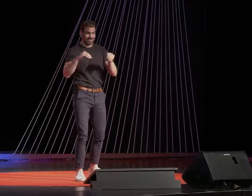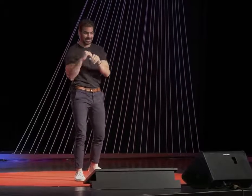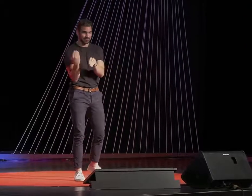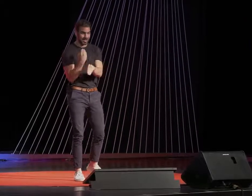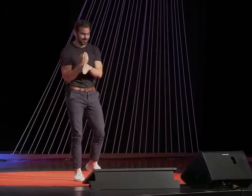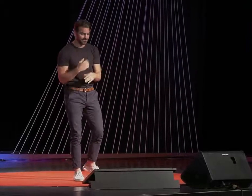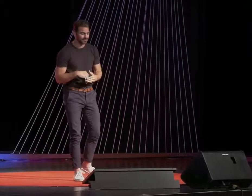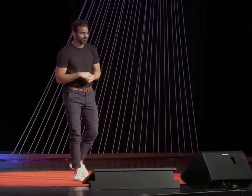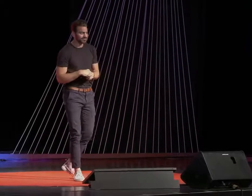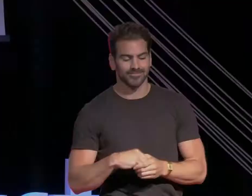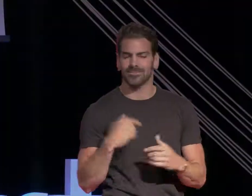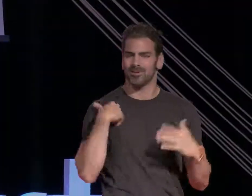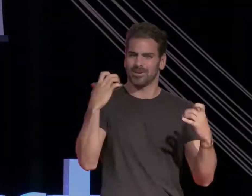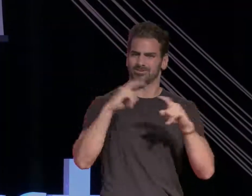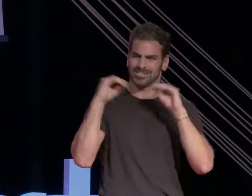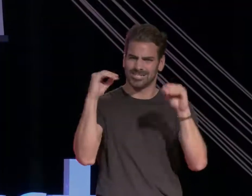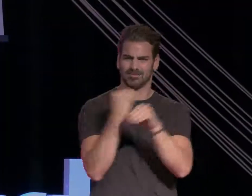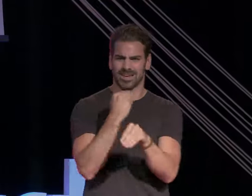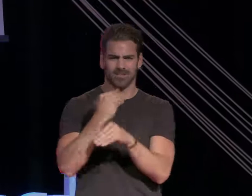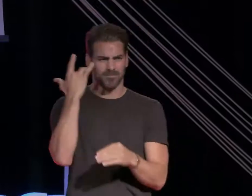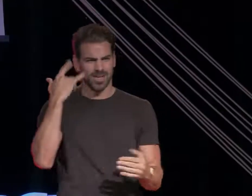with the intention of becoming a better teacher than the ones i had growing up